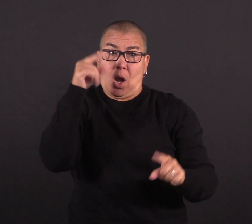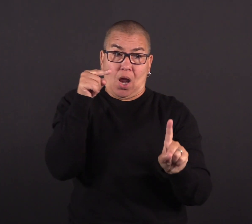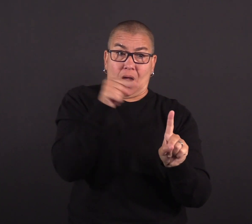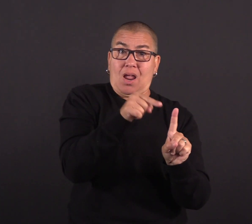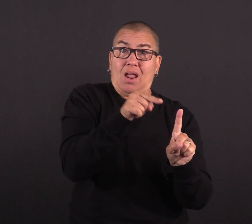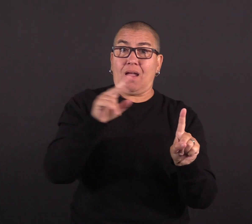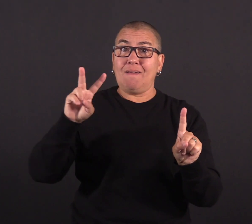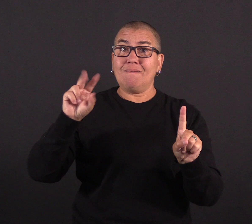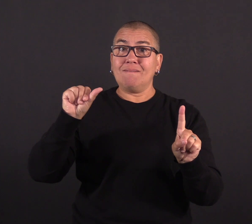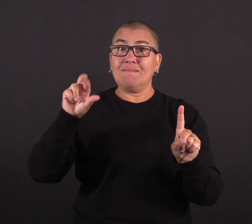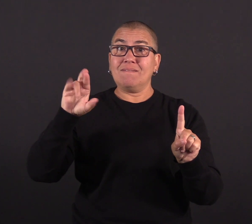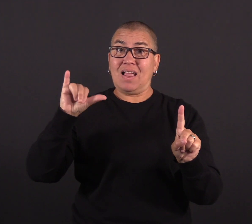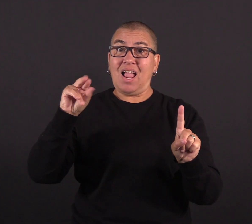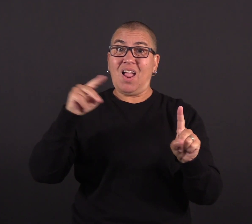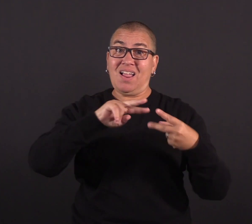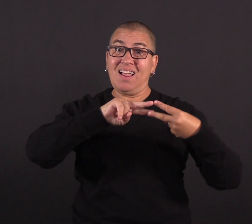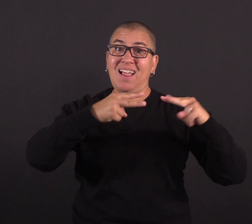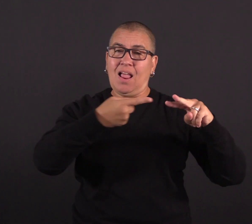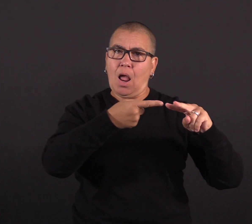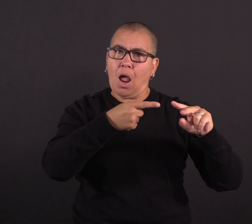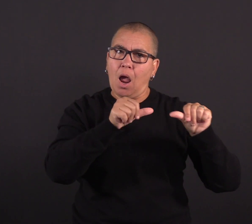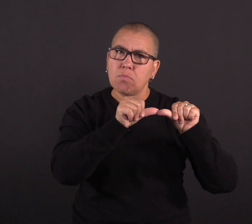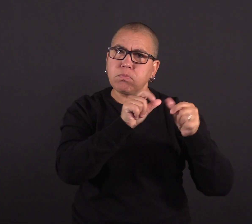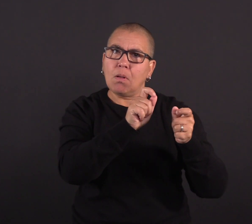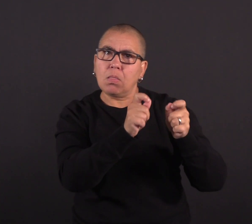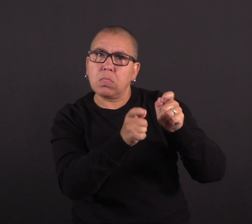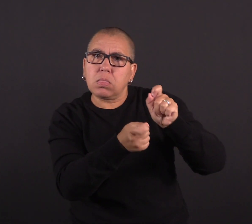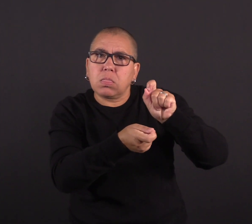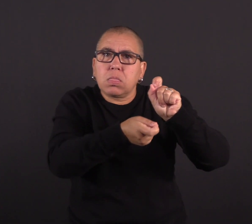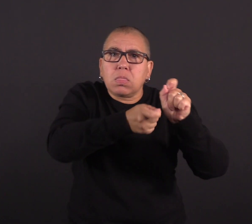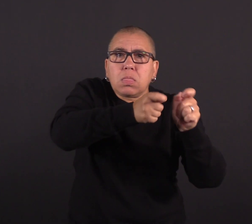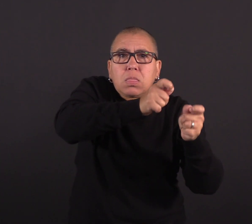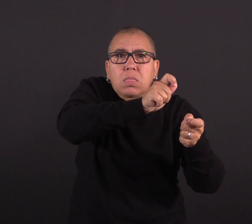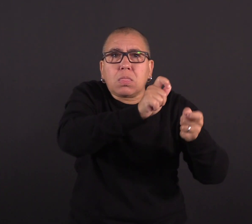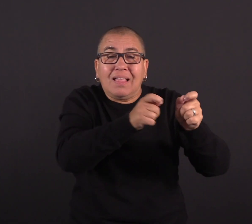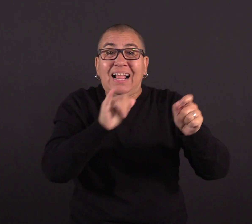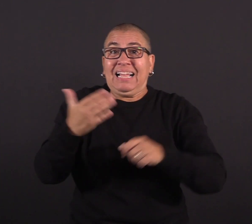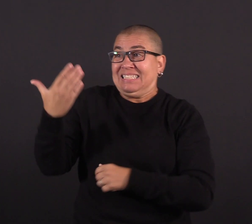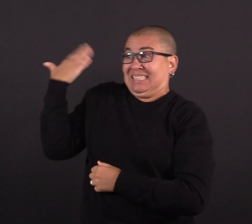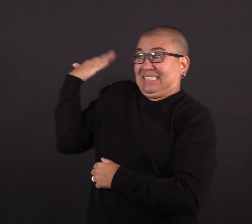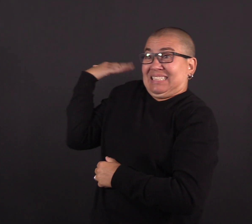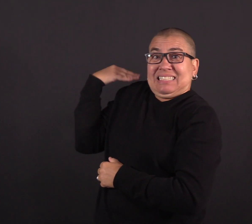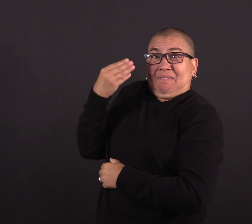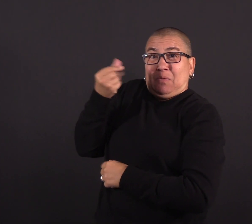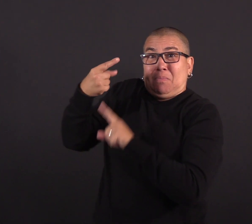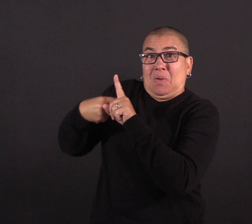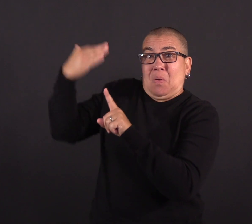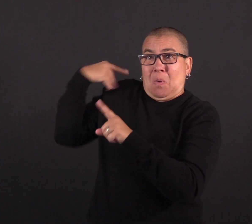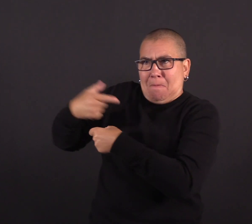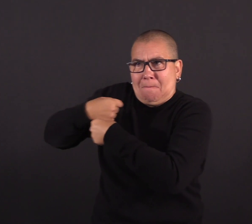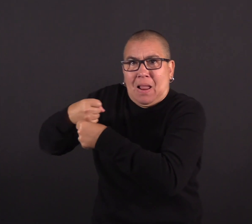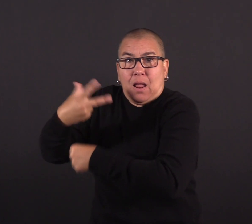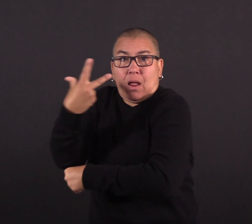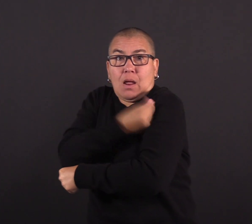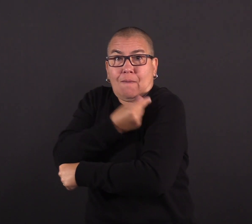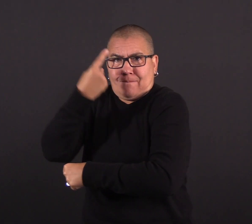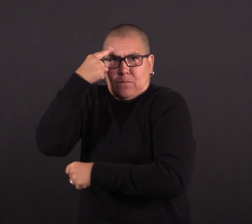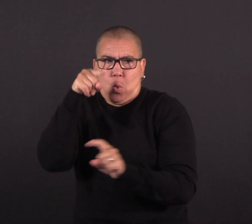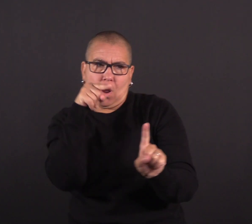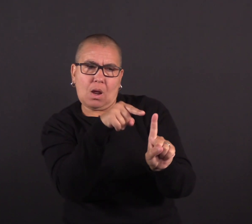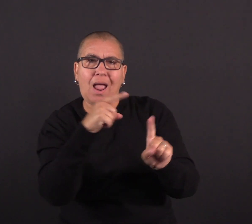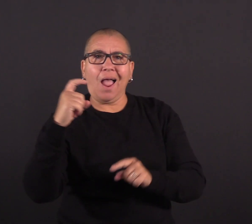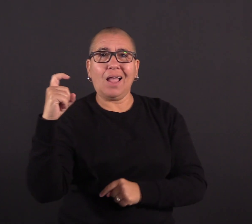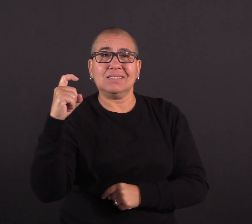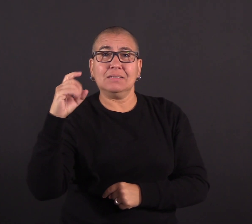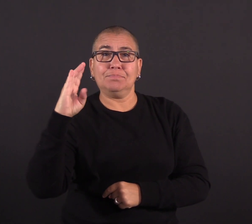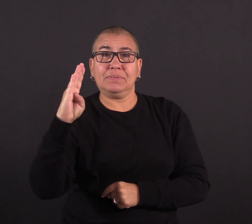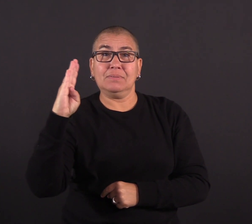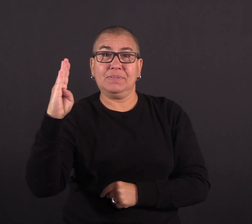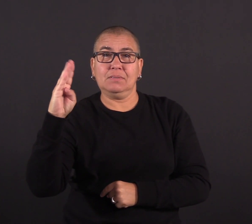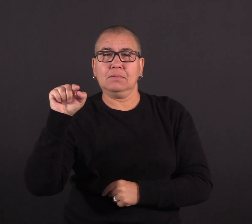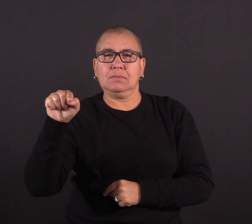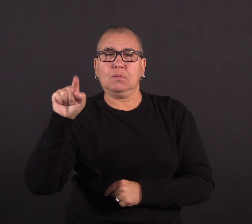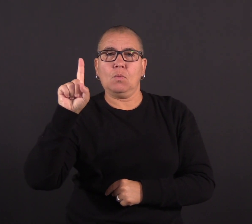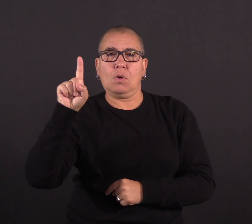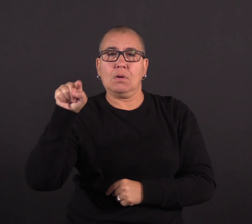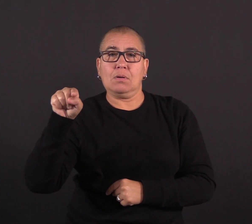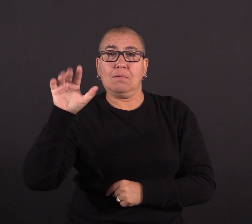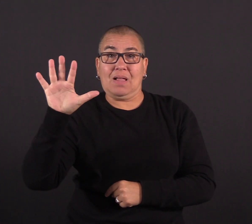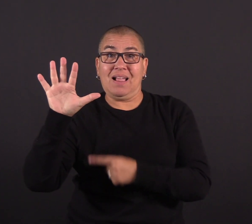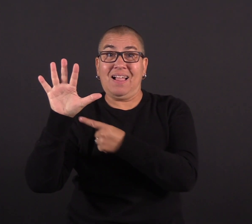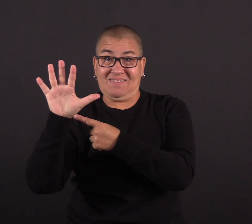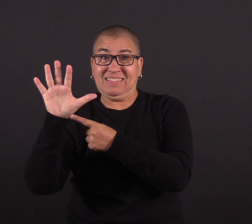with a fast-evolving virus. The shots were designed months ago to target a variant,